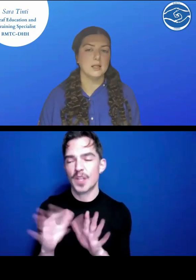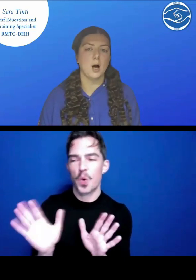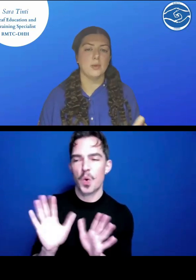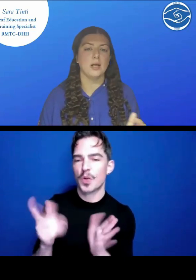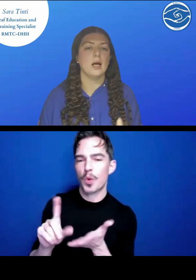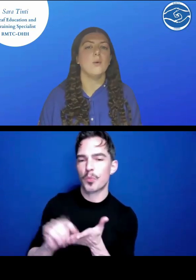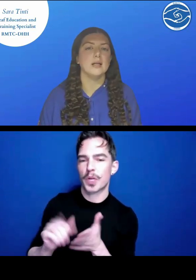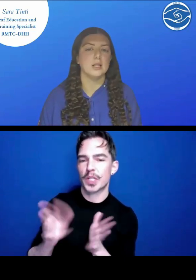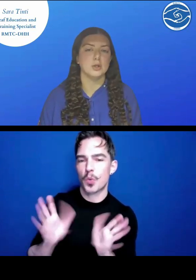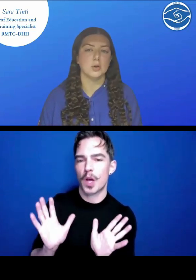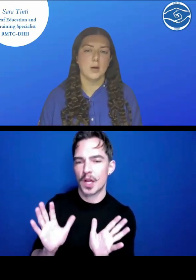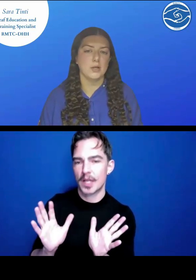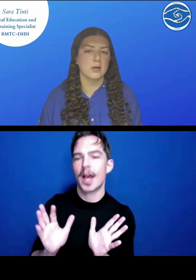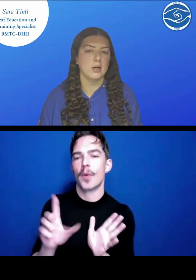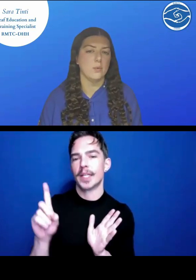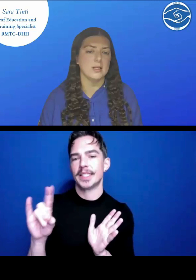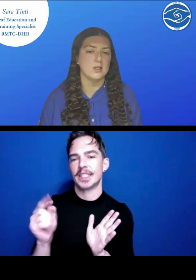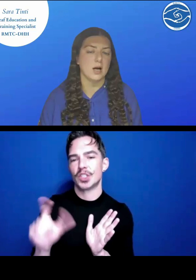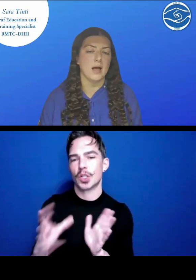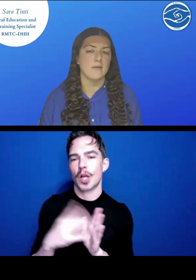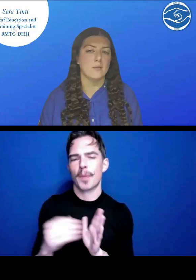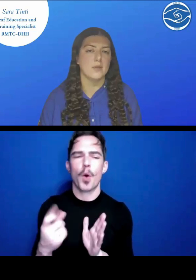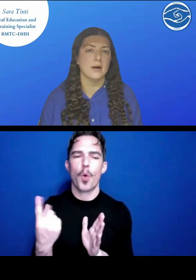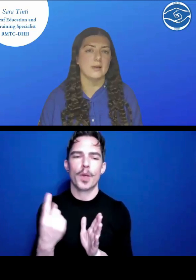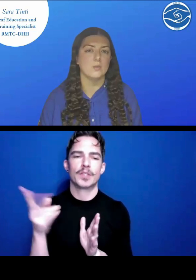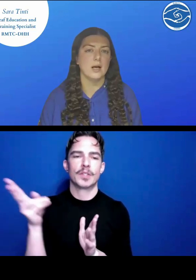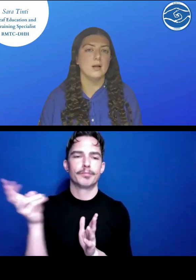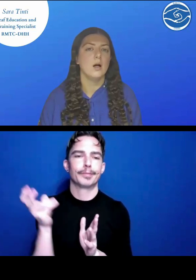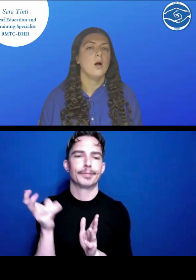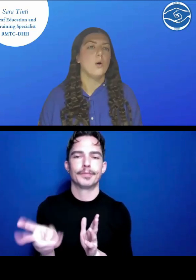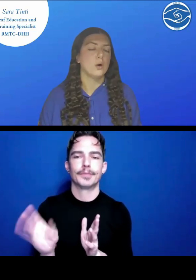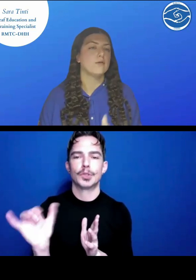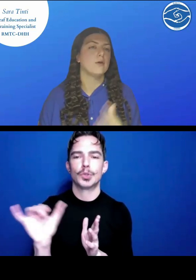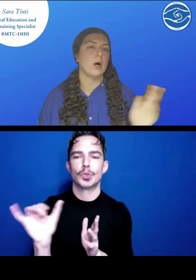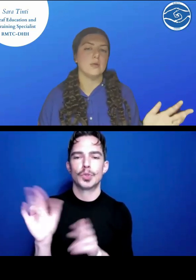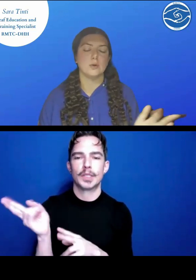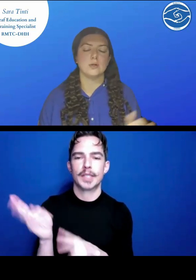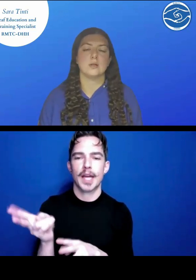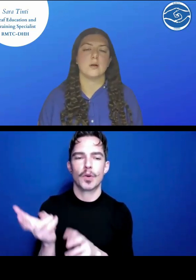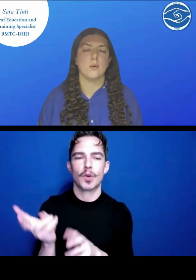copy. I want a digital copy." You can always grab that from there as well or from our resources on